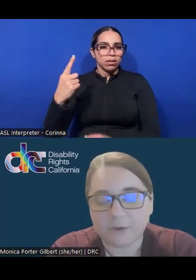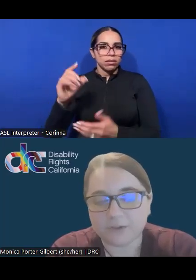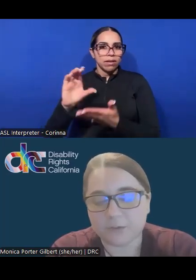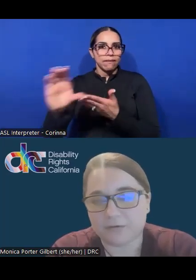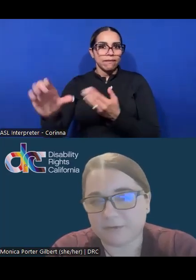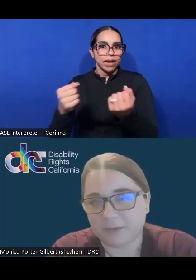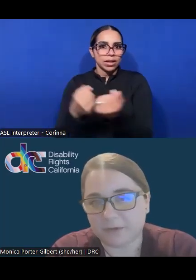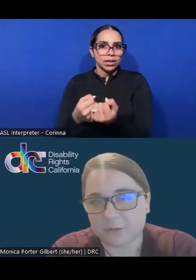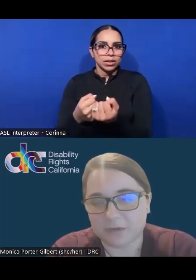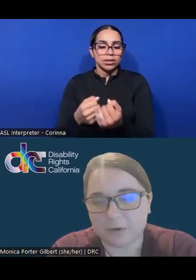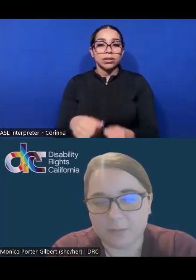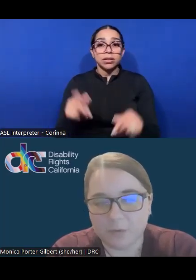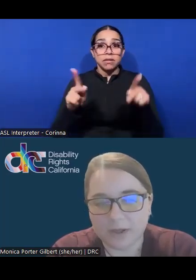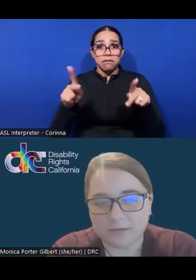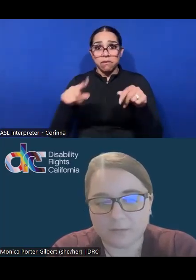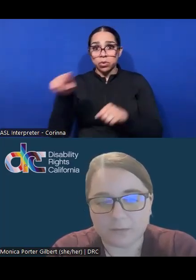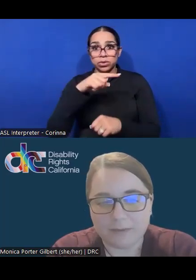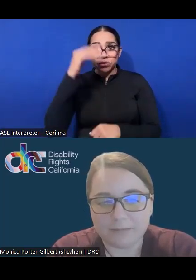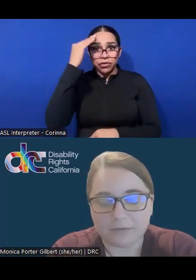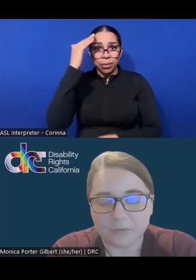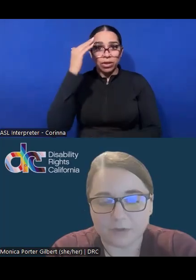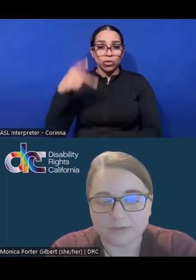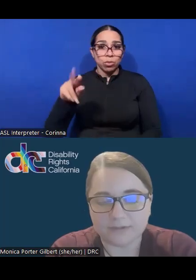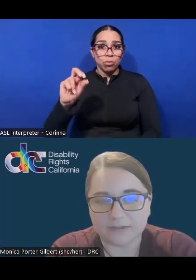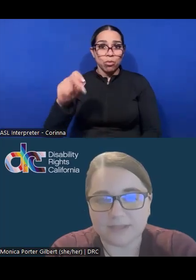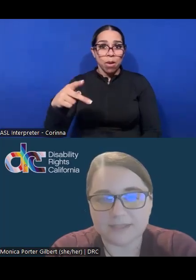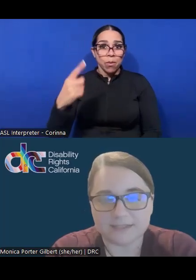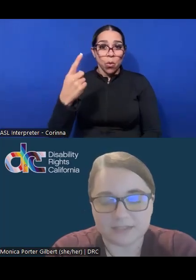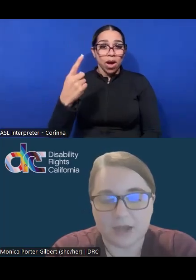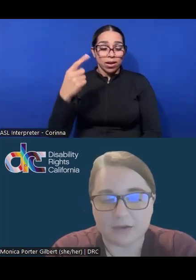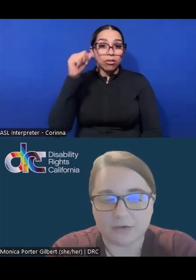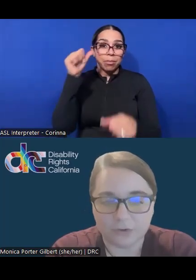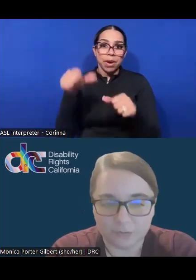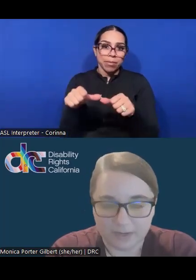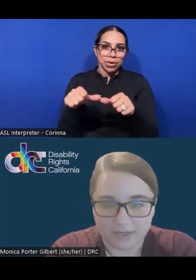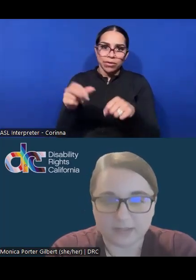Folks who are familiar with prop 1 will remember, of course, that this is not new money.